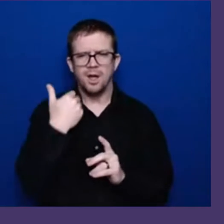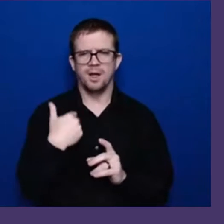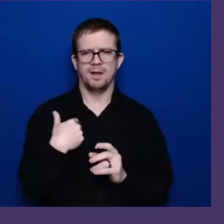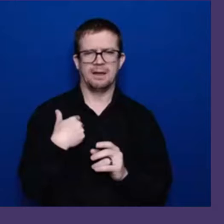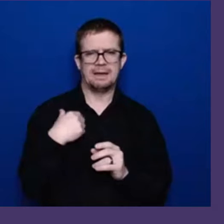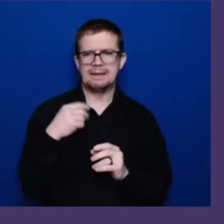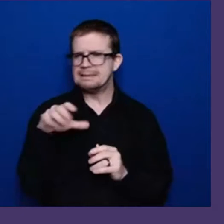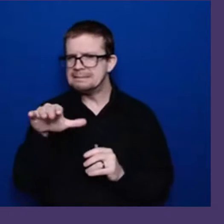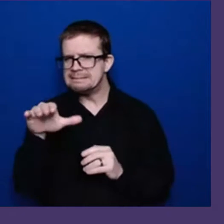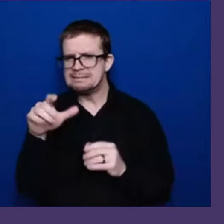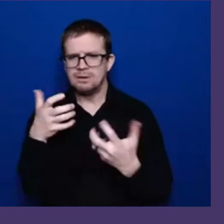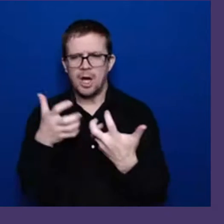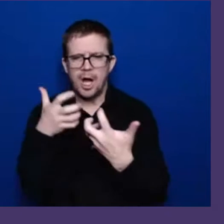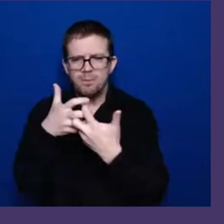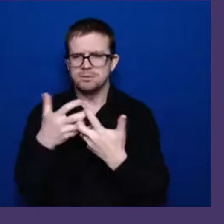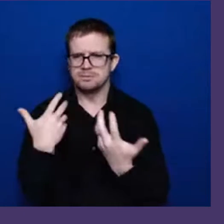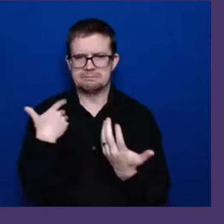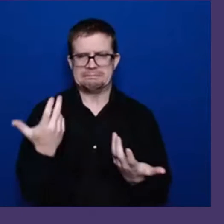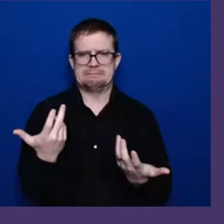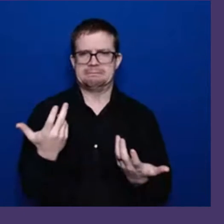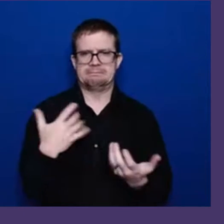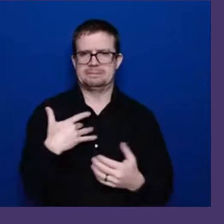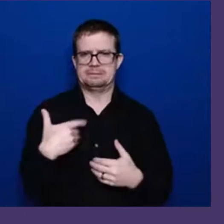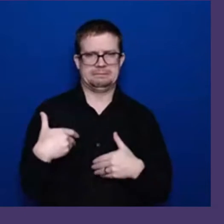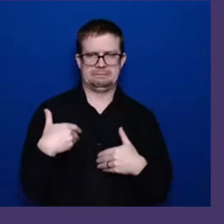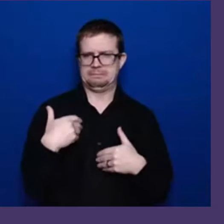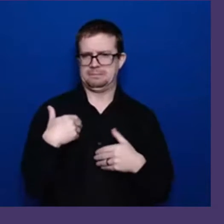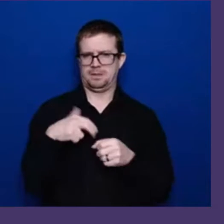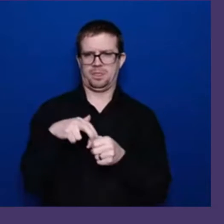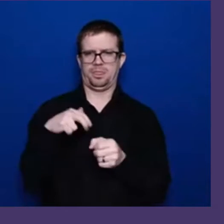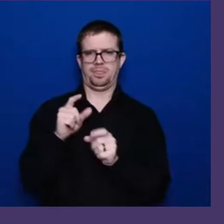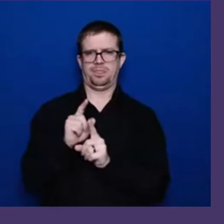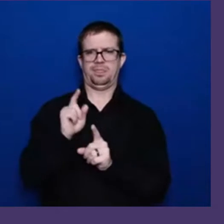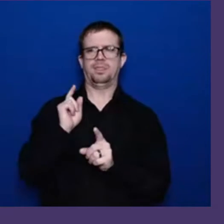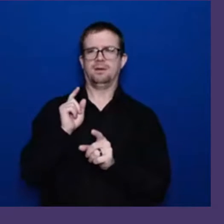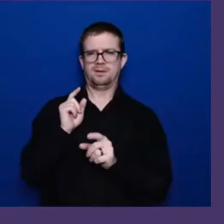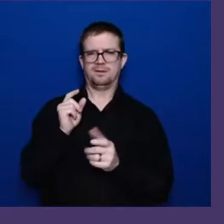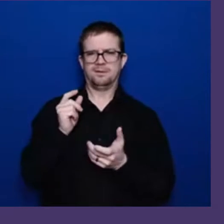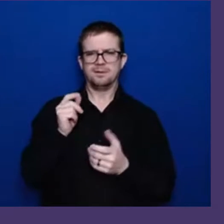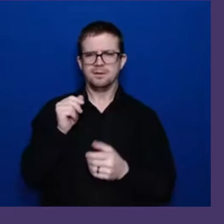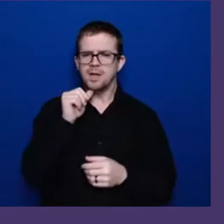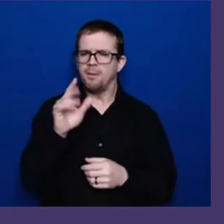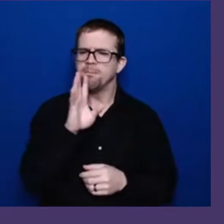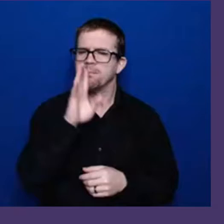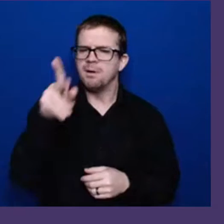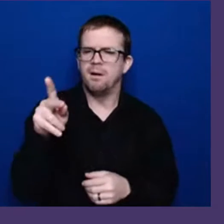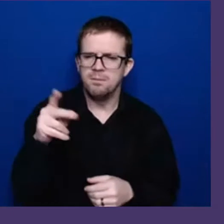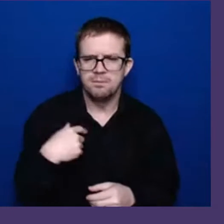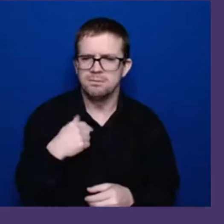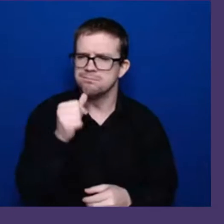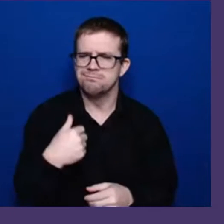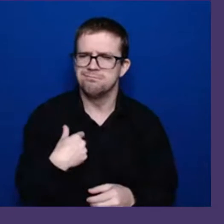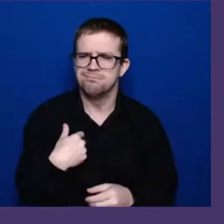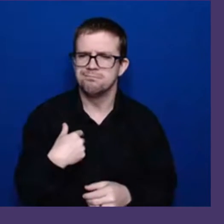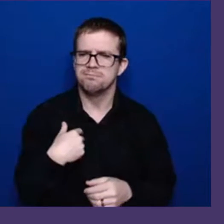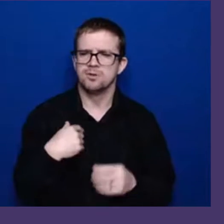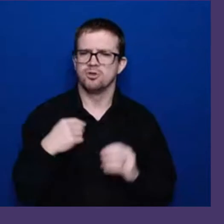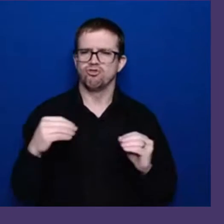left behind or whatever the case may be because I didn't have the representation to know that you should speak out.